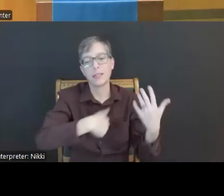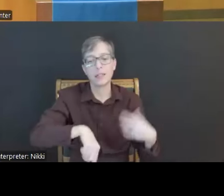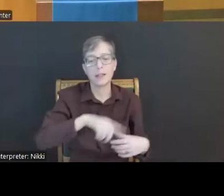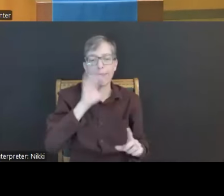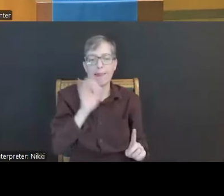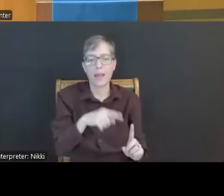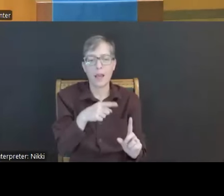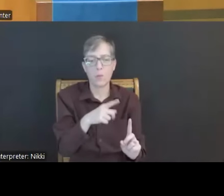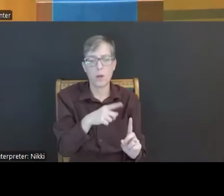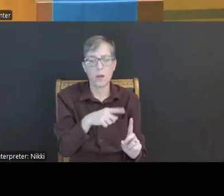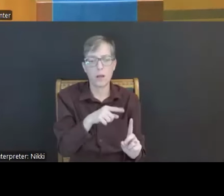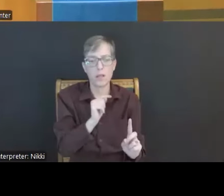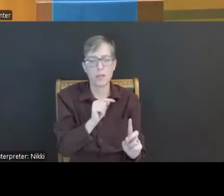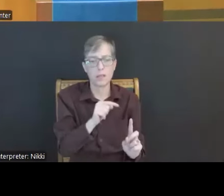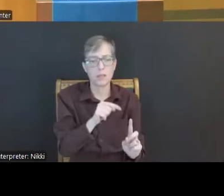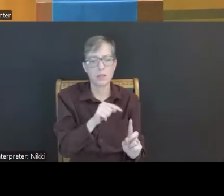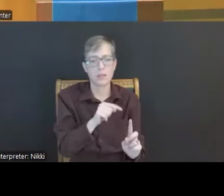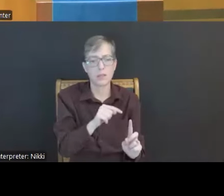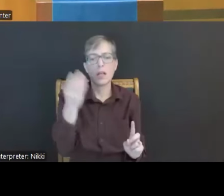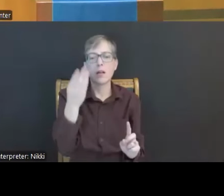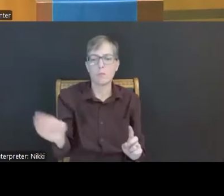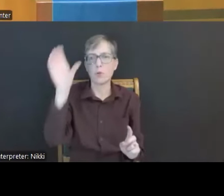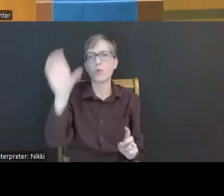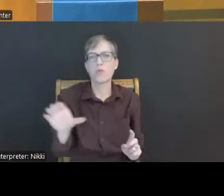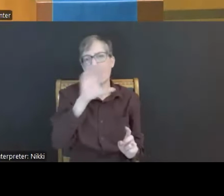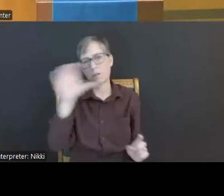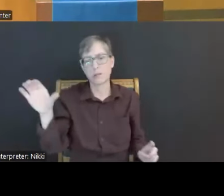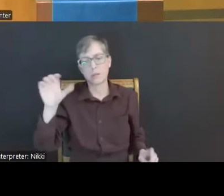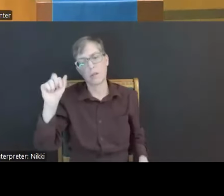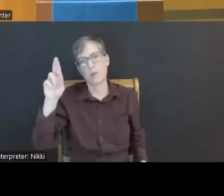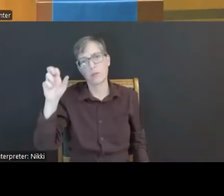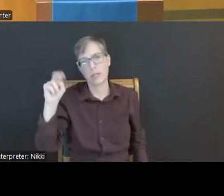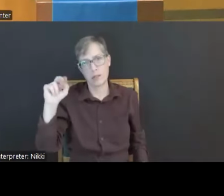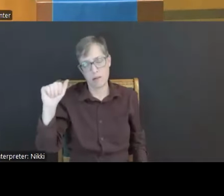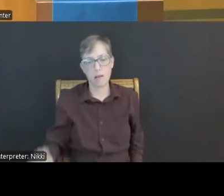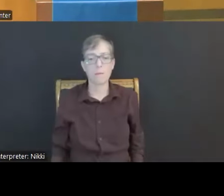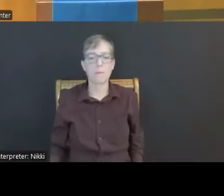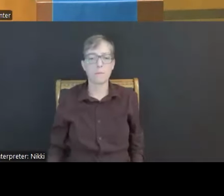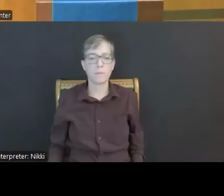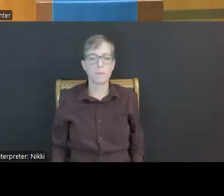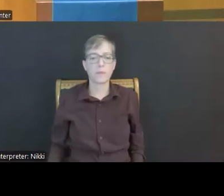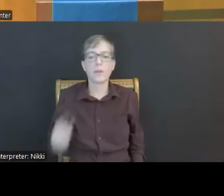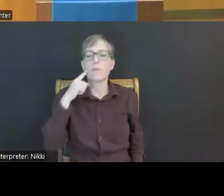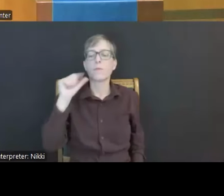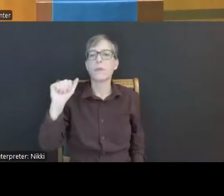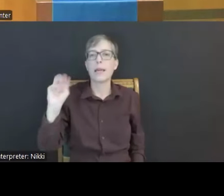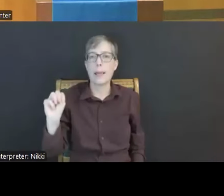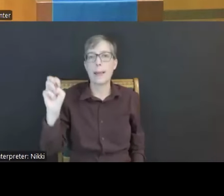uh Blue Cross Arena yeah Blue Cross Arena um we the Amer game we were partnering with some um a